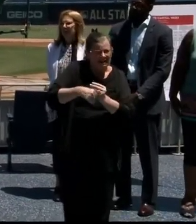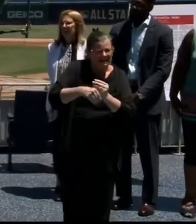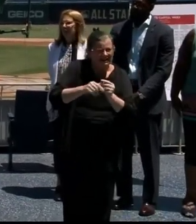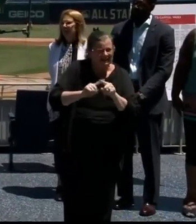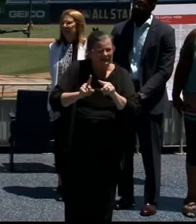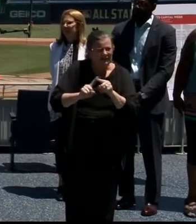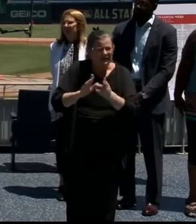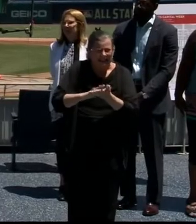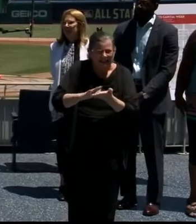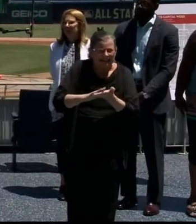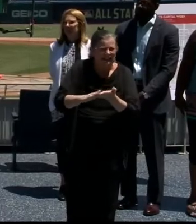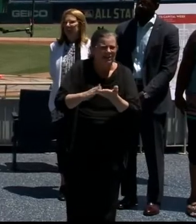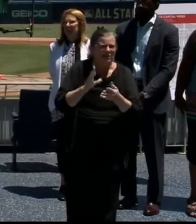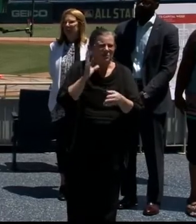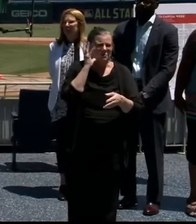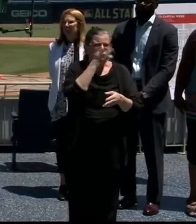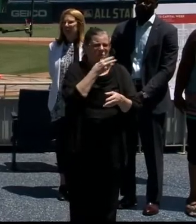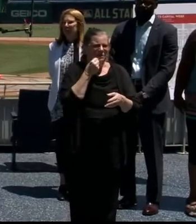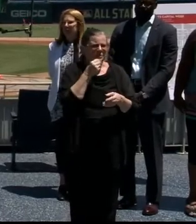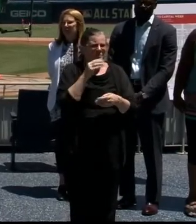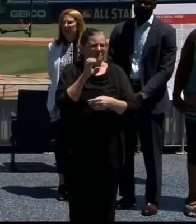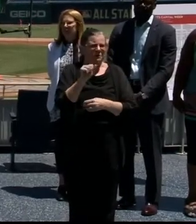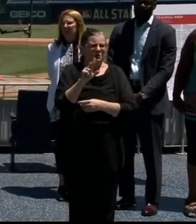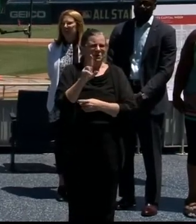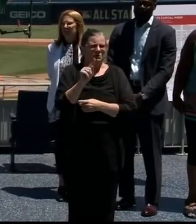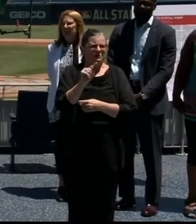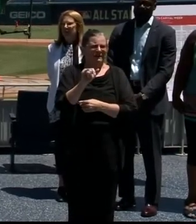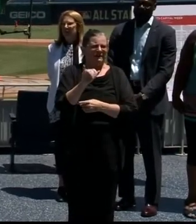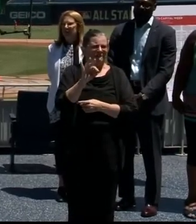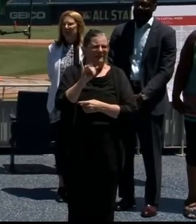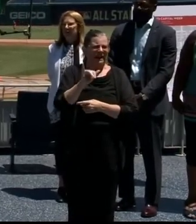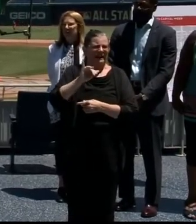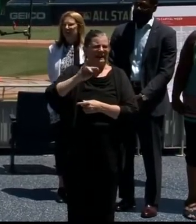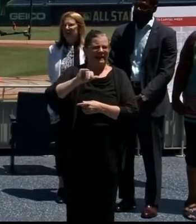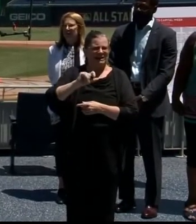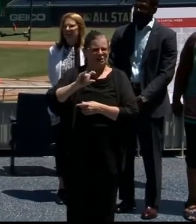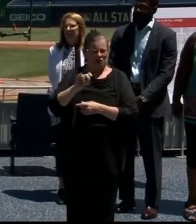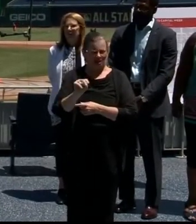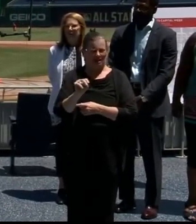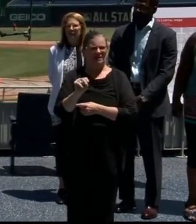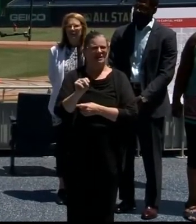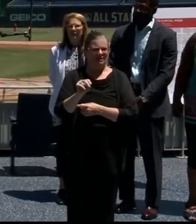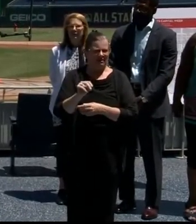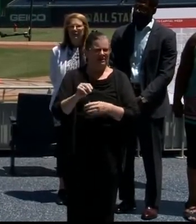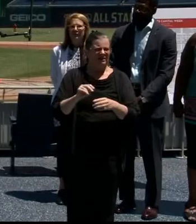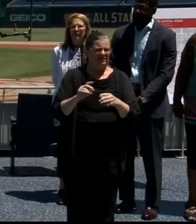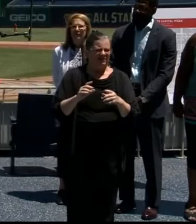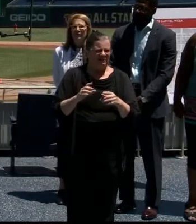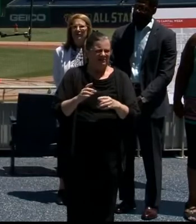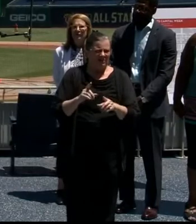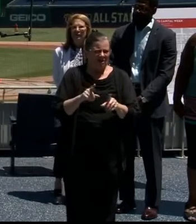WHICH I KNOW THE CAPITAL RIVERFRONT BID IS VERY PROUD OF. WE'RE ALSO FOCUSED ON THE ACTIVITIES AROUND THE CONVENTION